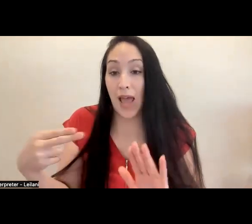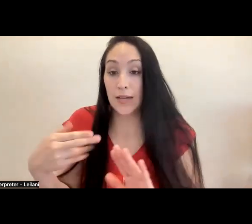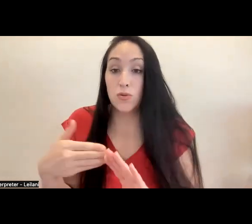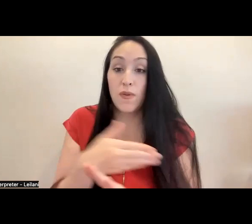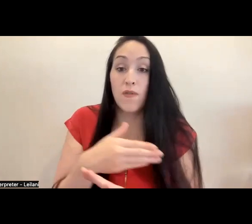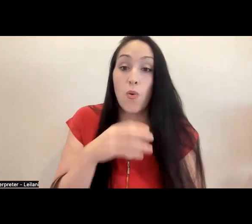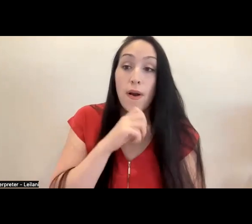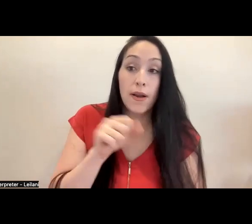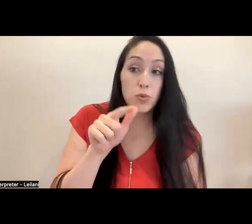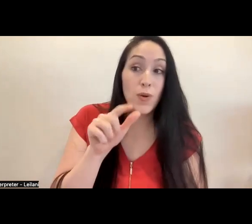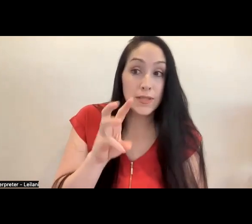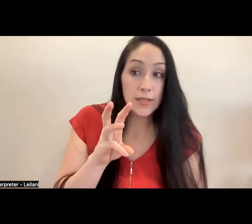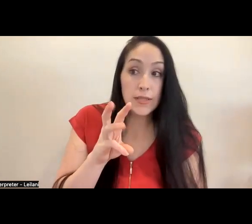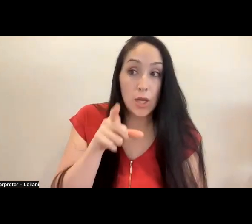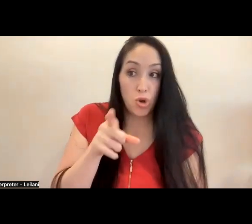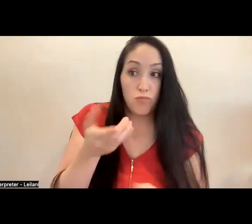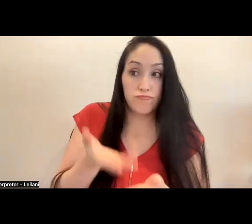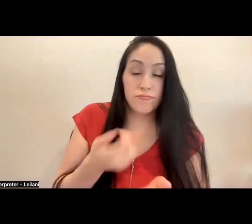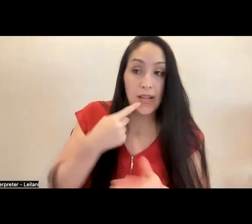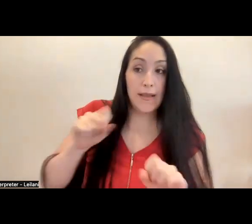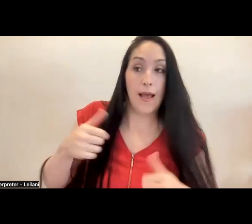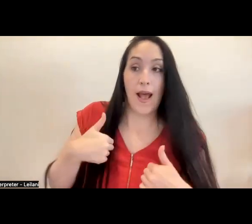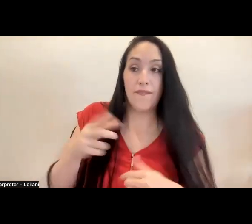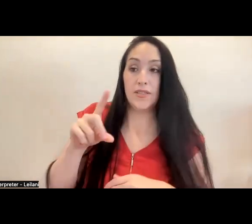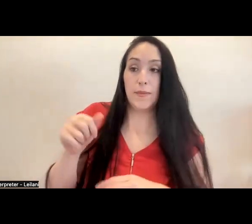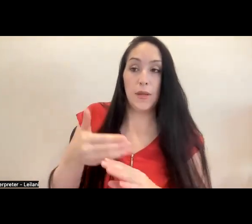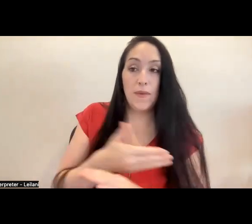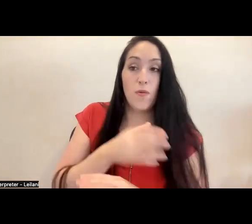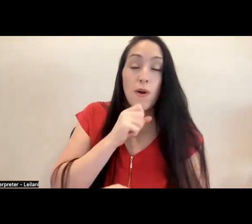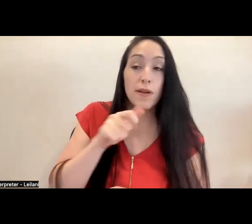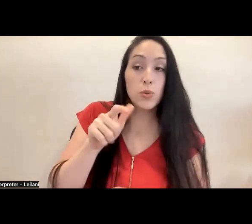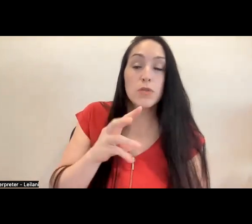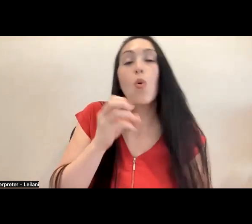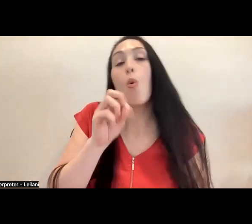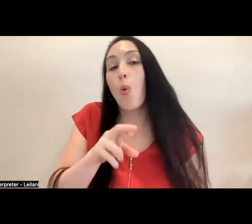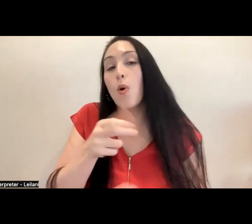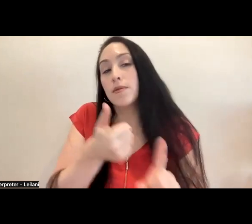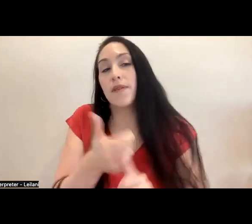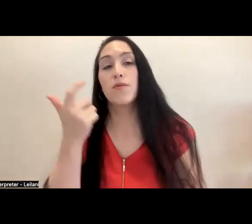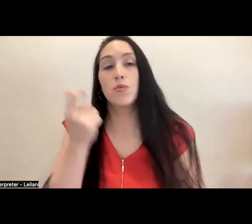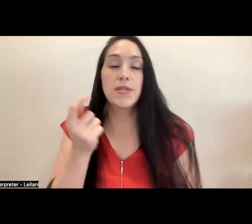or you're currently receiving SSI Ssdi. 11:21:58 But regardless of your age, and so